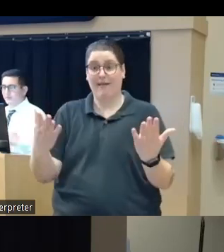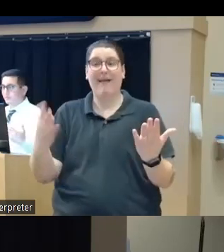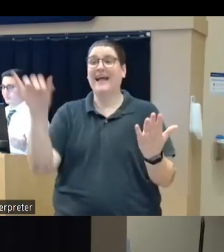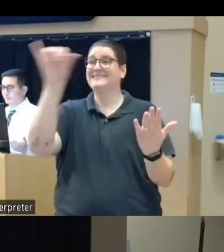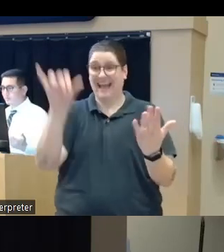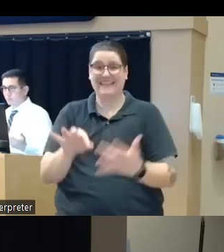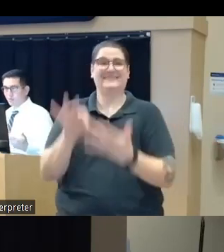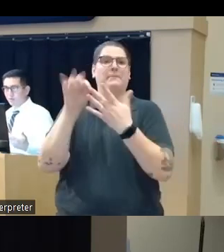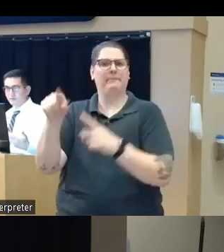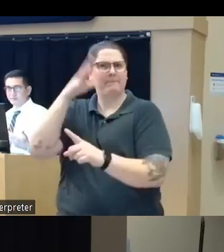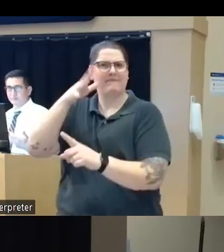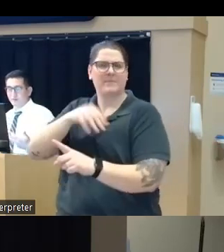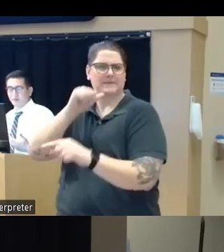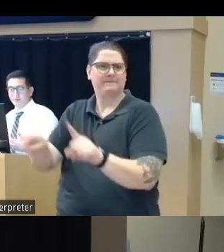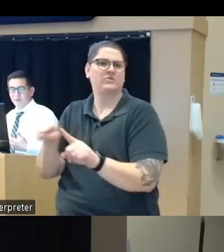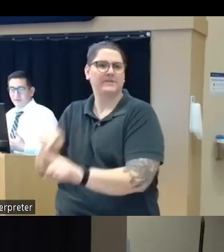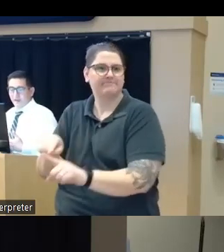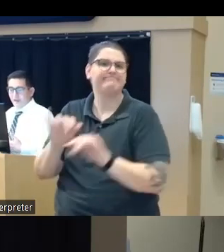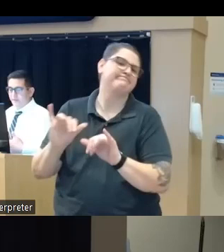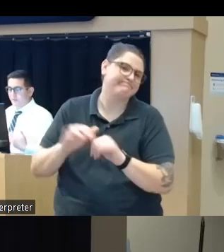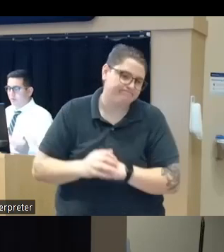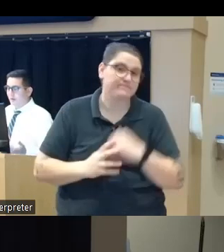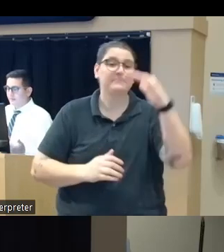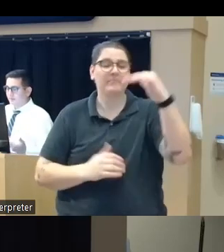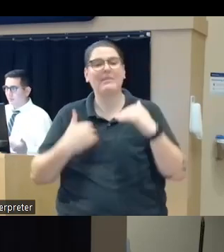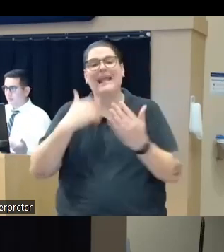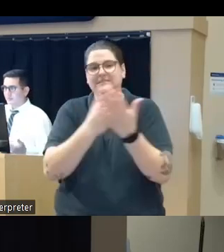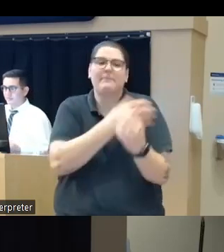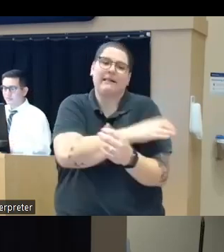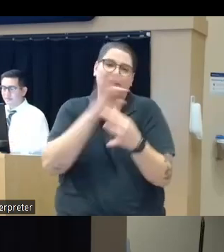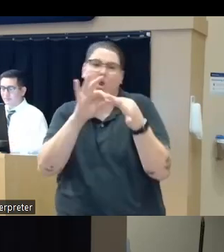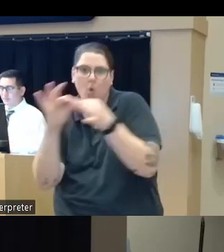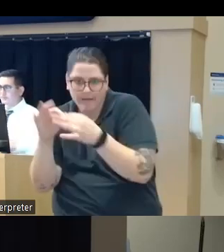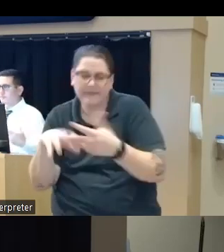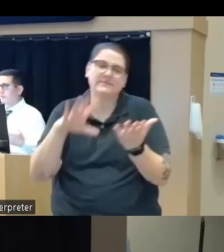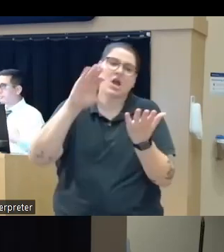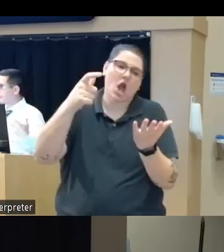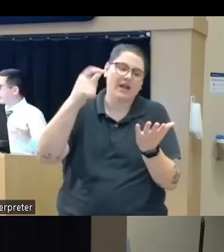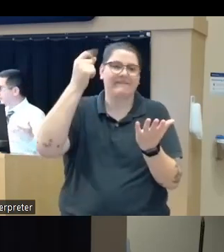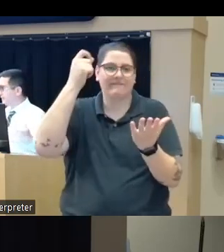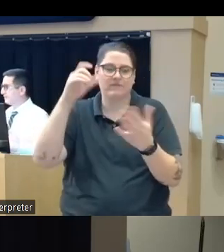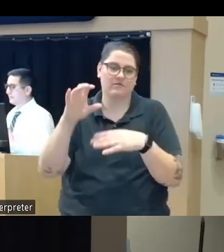found that there were some clinical correlates as well and that there were cognitive correlates so really you know makes us feel like we're on the right path